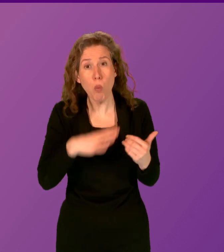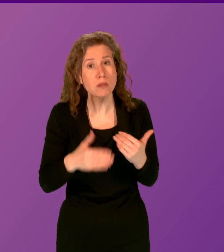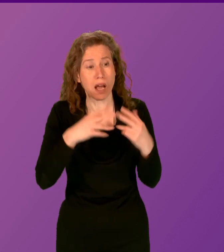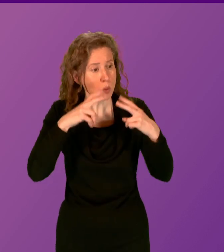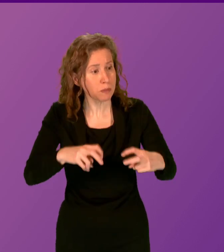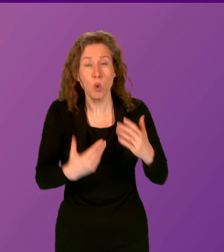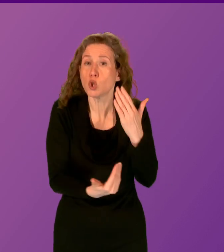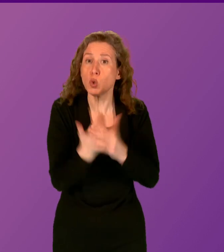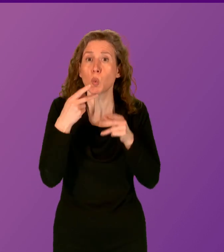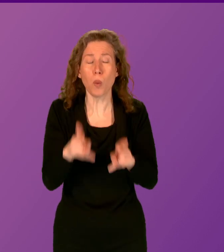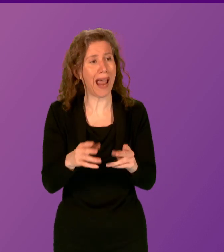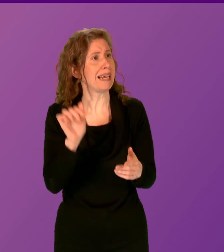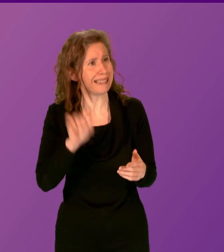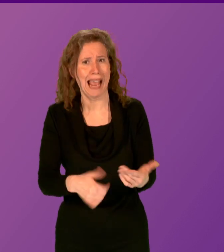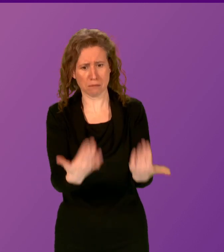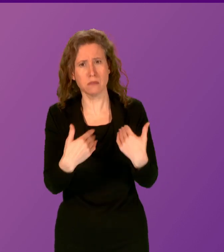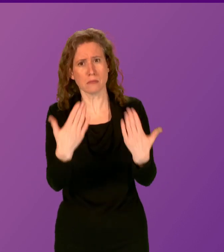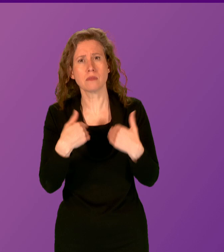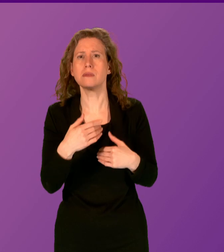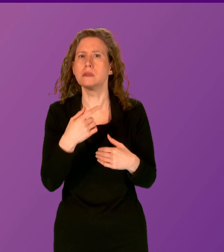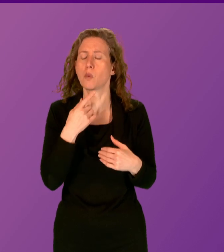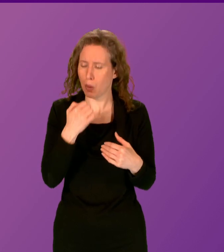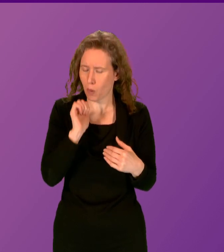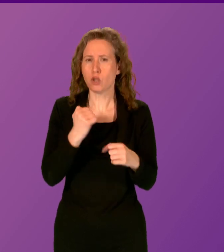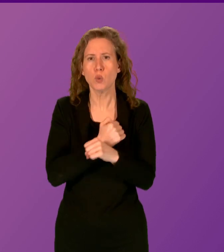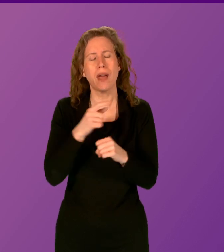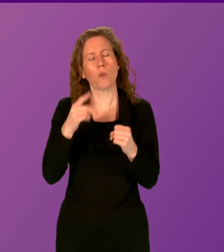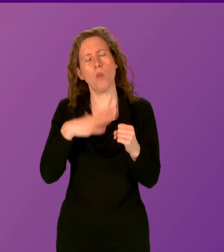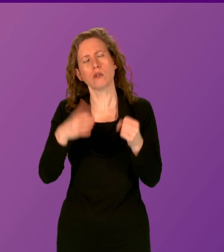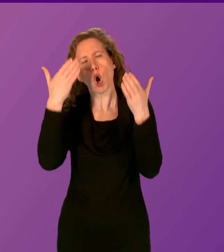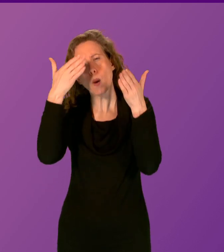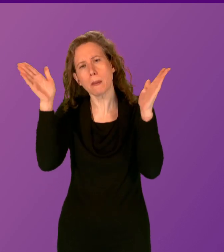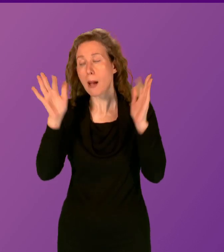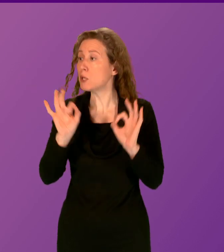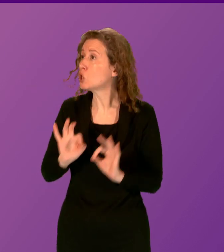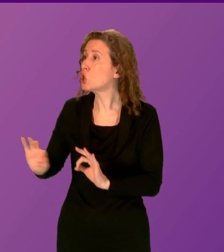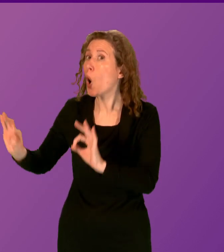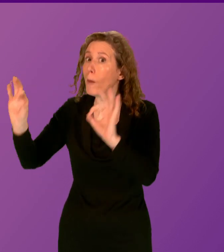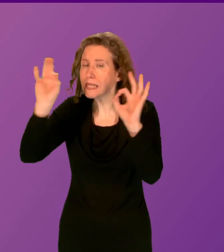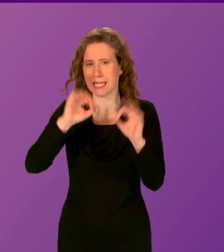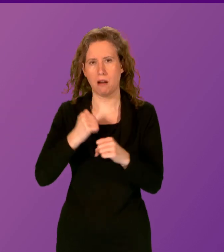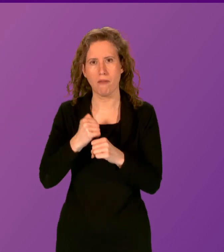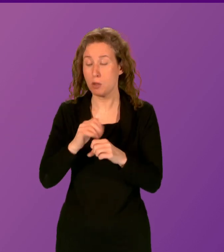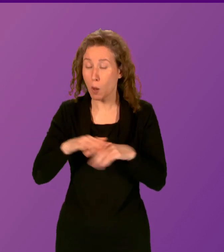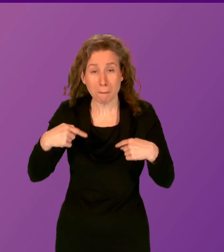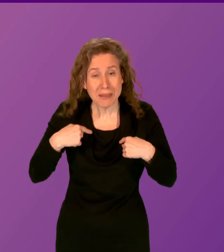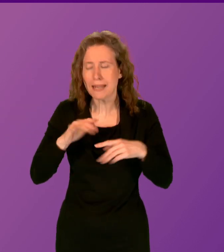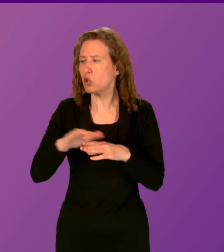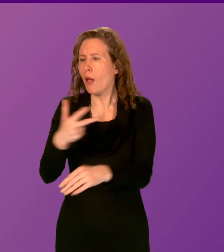and examine, I give them an absolute promise that we will do so with an open mind. However, nobody in the Government—neither I nor the drugs policy minister—is downplaying